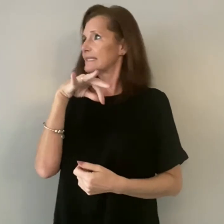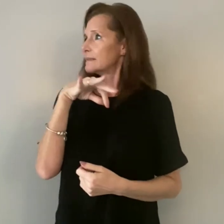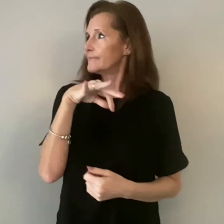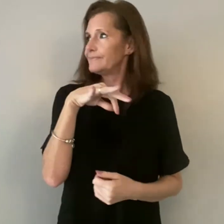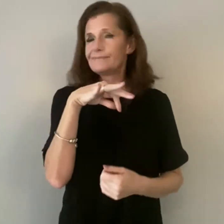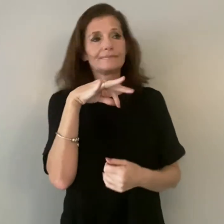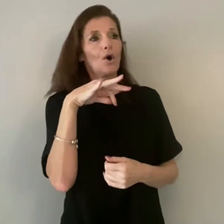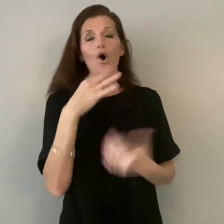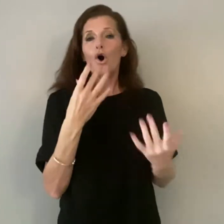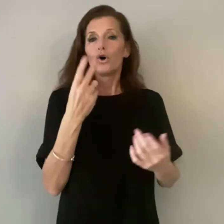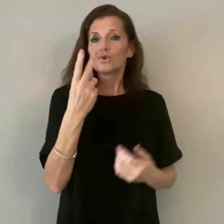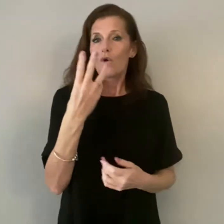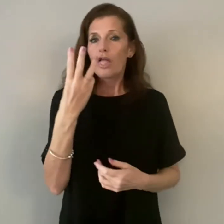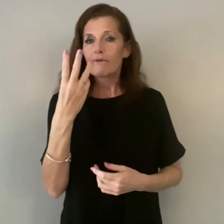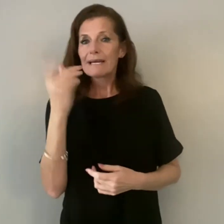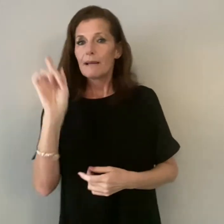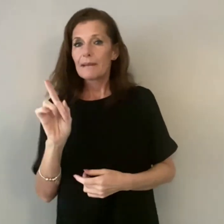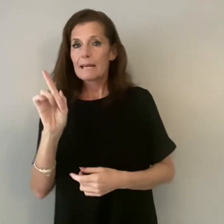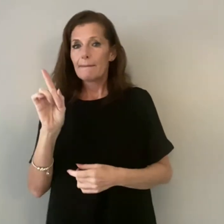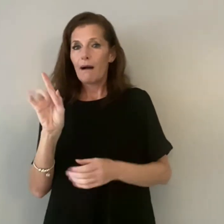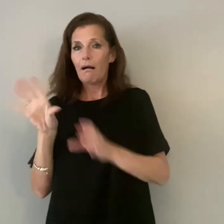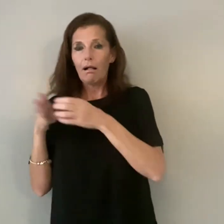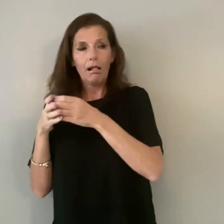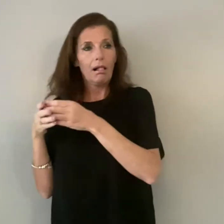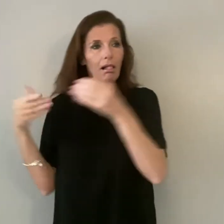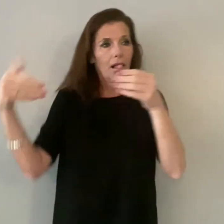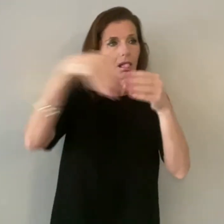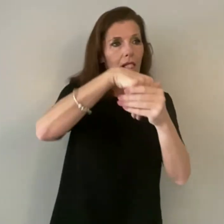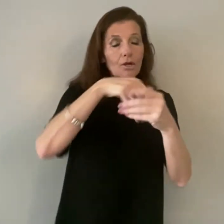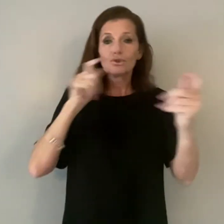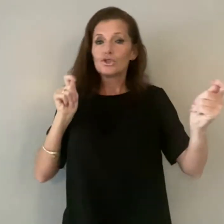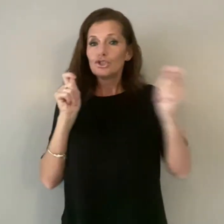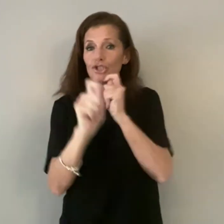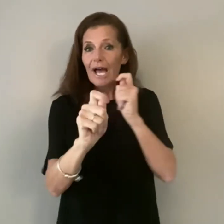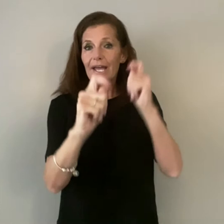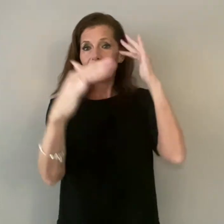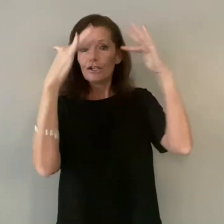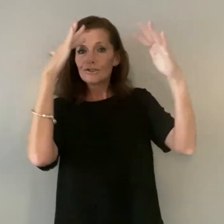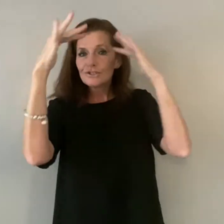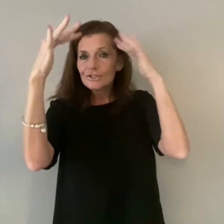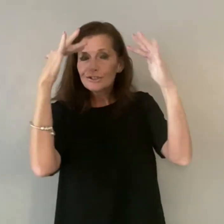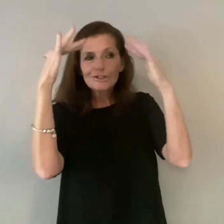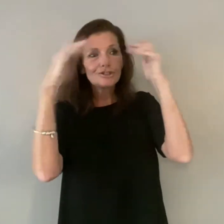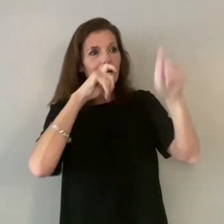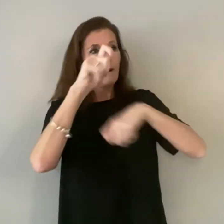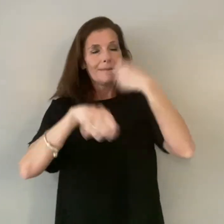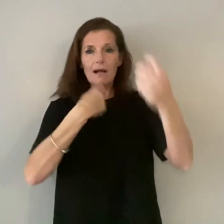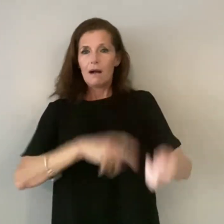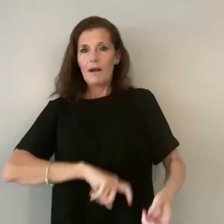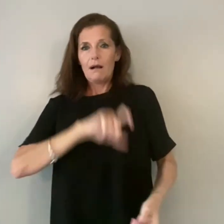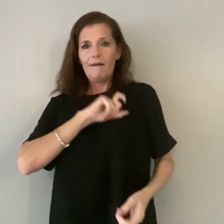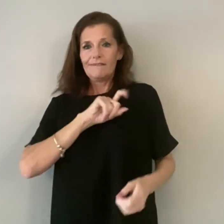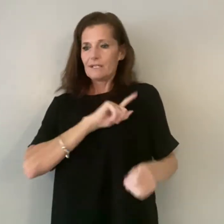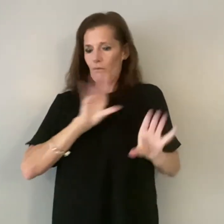two or three people who might themselves change the ethos and have more confidence to do so